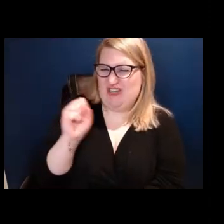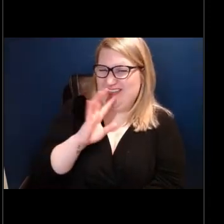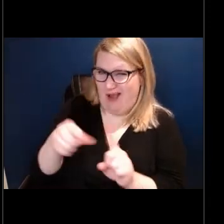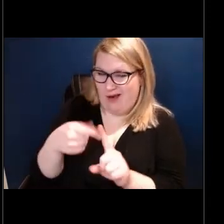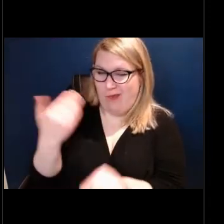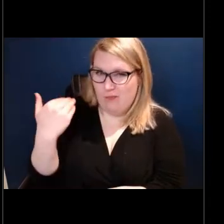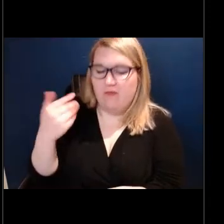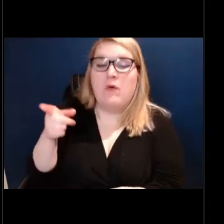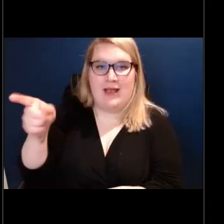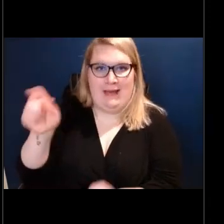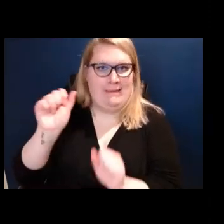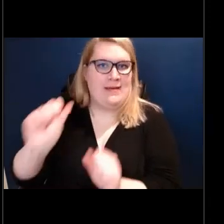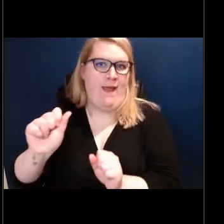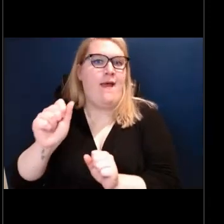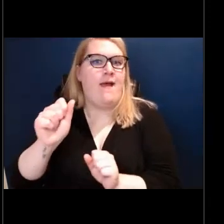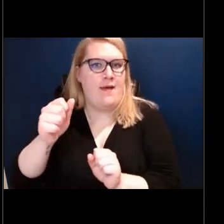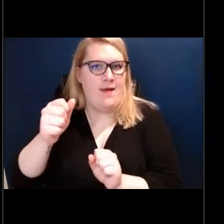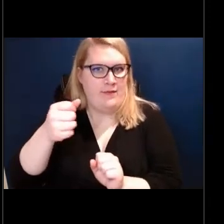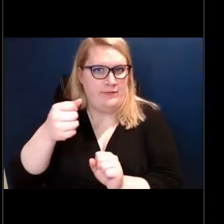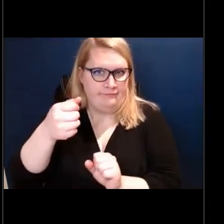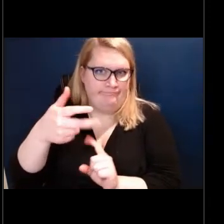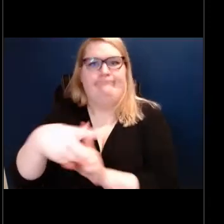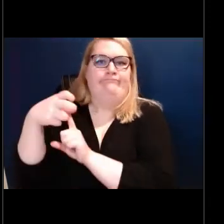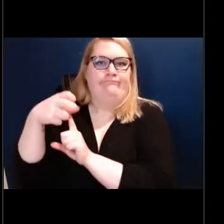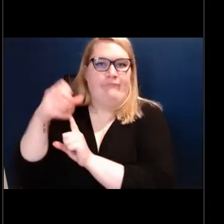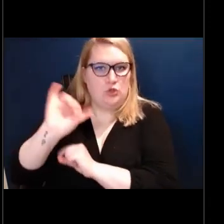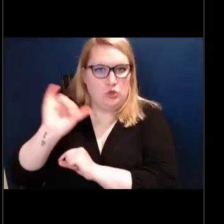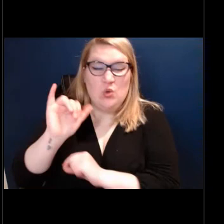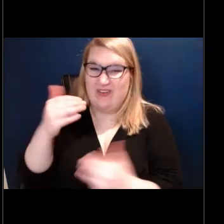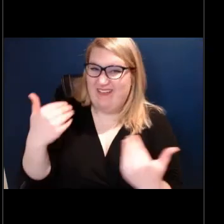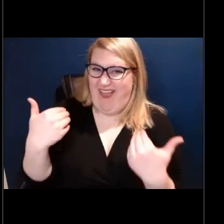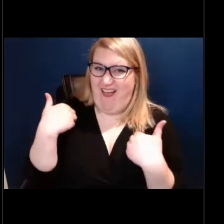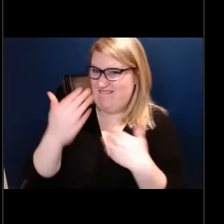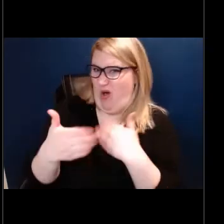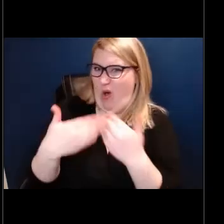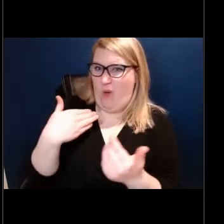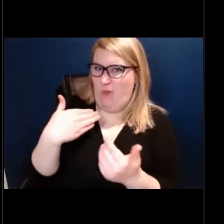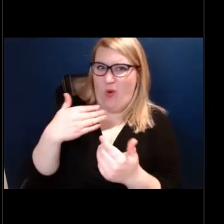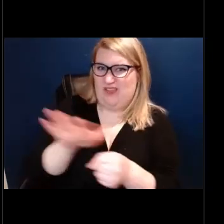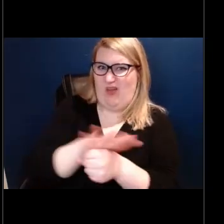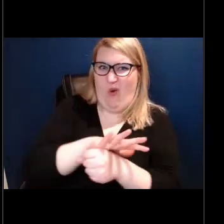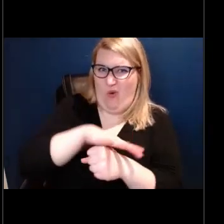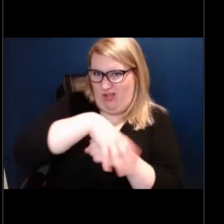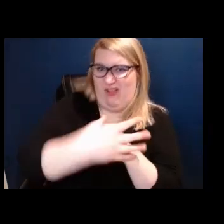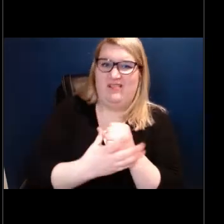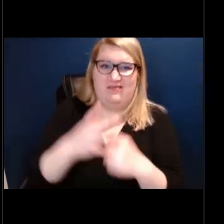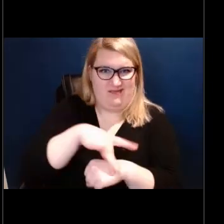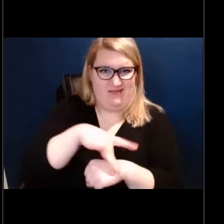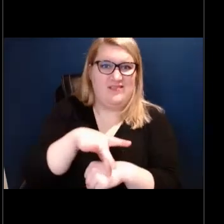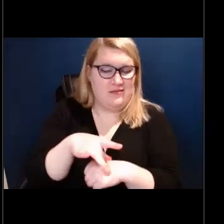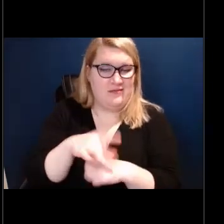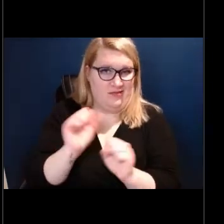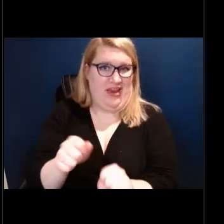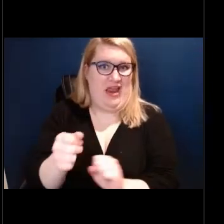and they have coverage almost over the entire globe. And we also have a new system that uses the same satellites